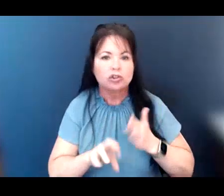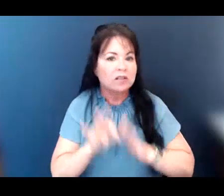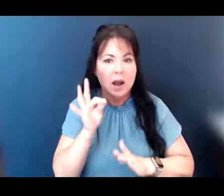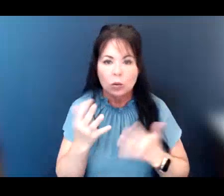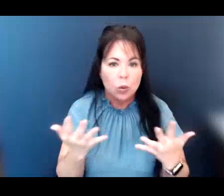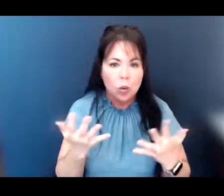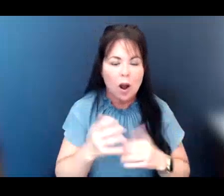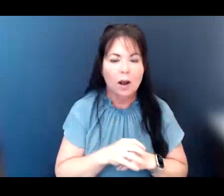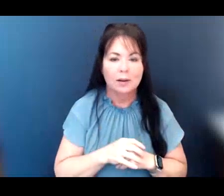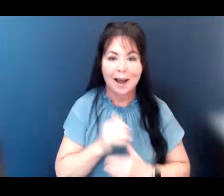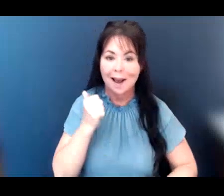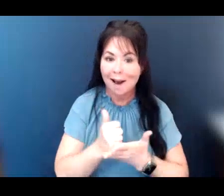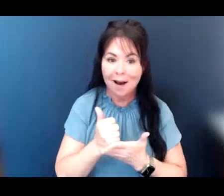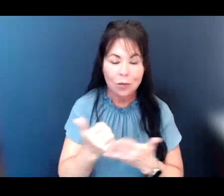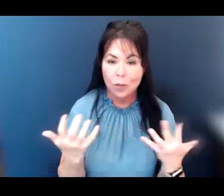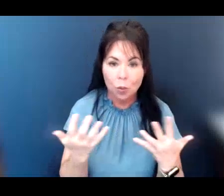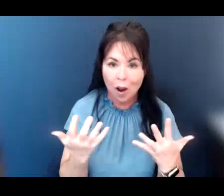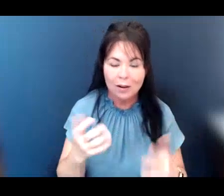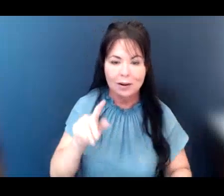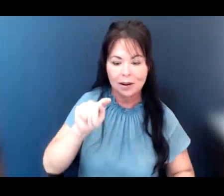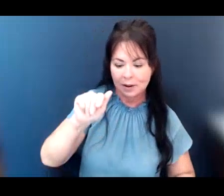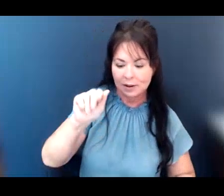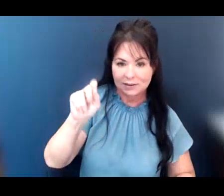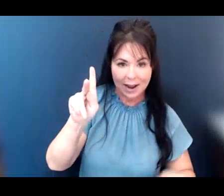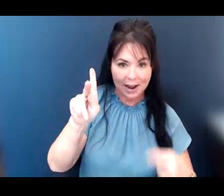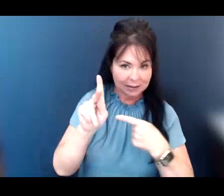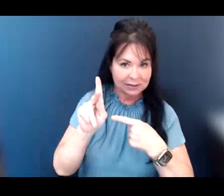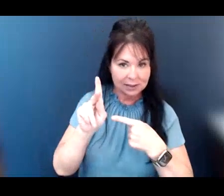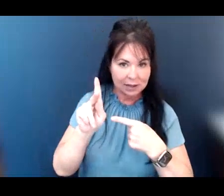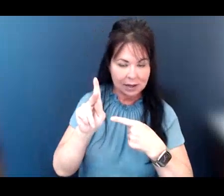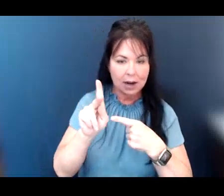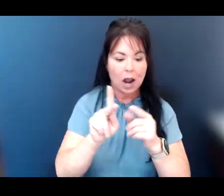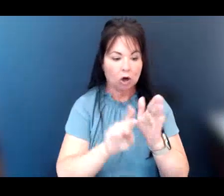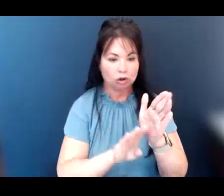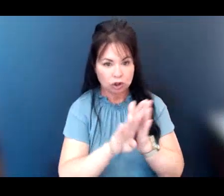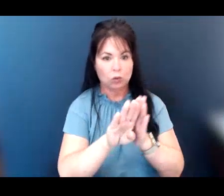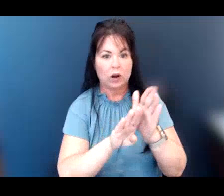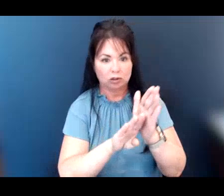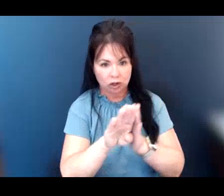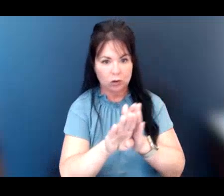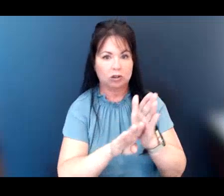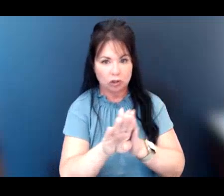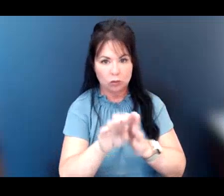the task from generating content or generating material to one of reviewing material.